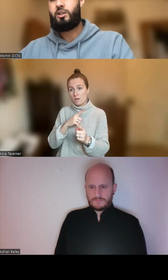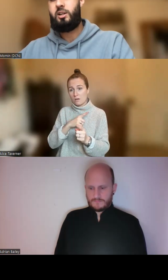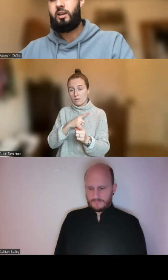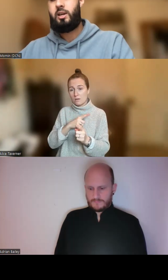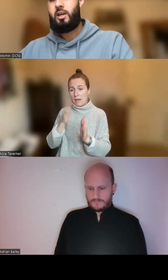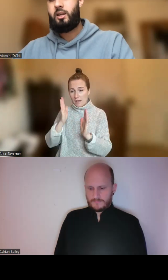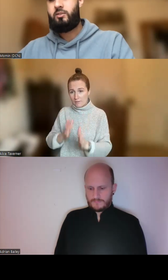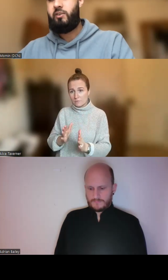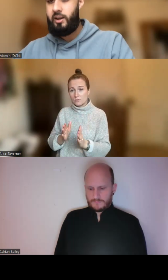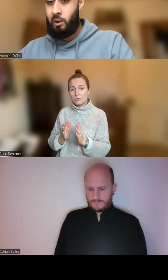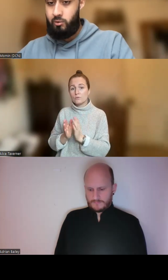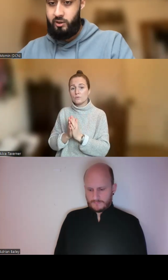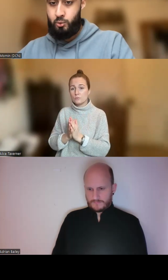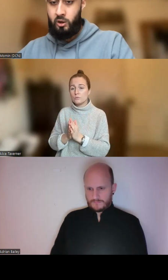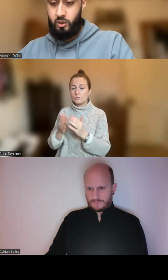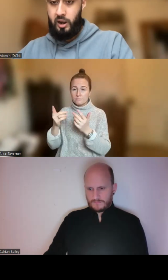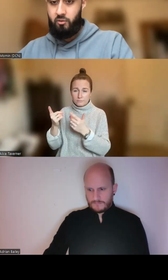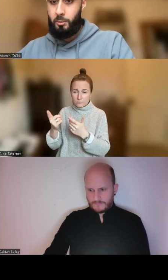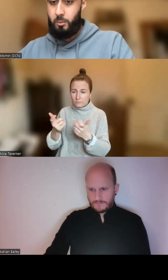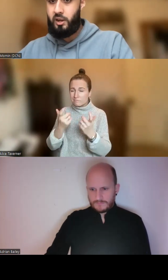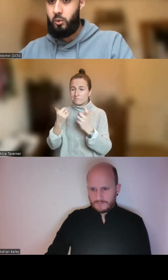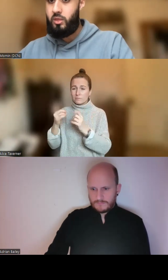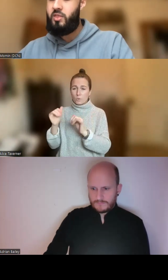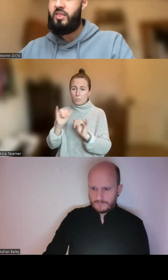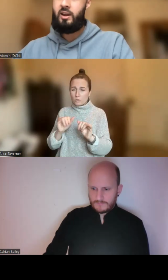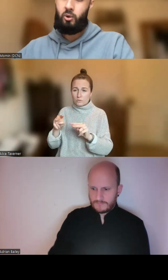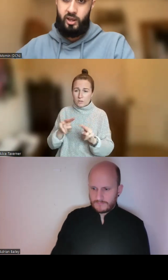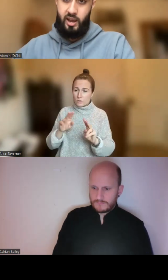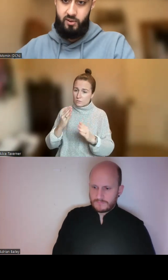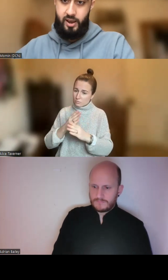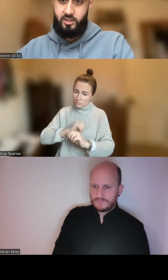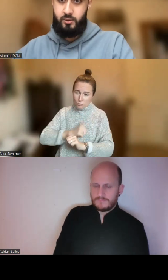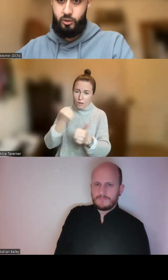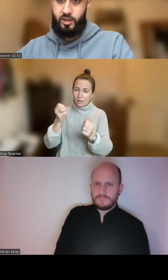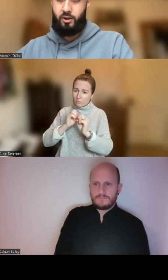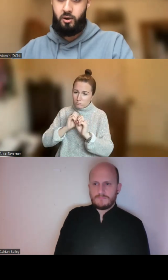at actually finding out what videos work on the platform to begin with then looking at advertising with TikTok.